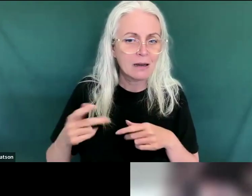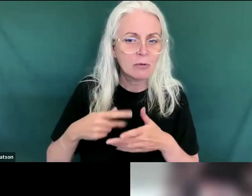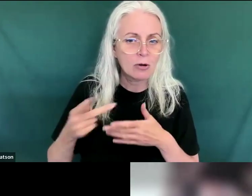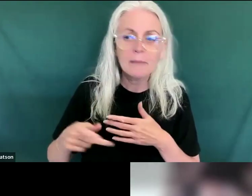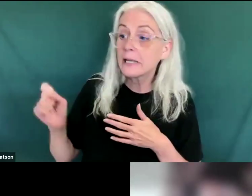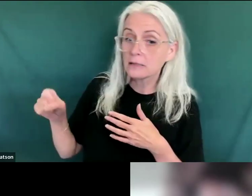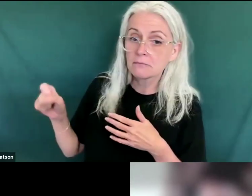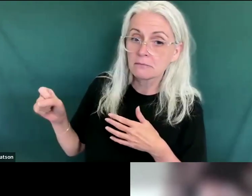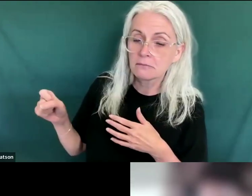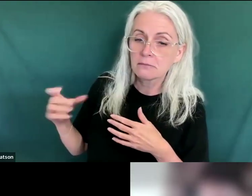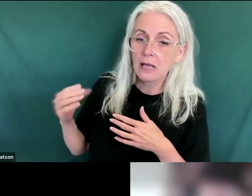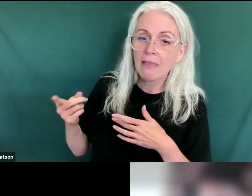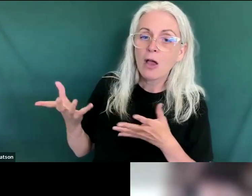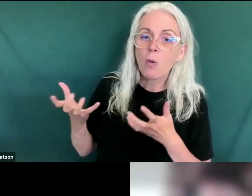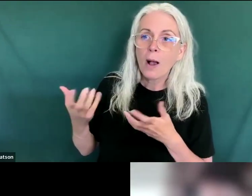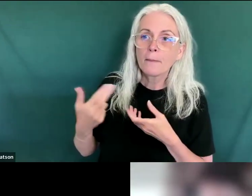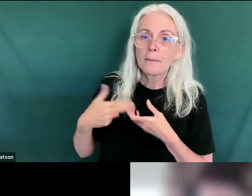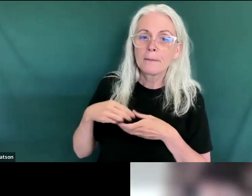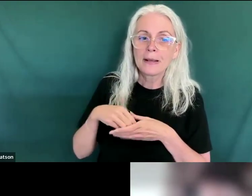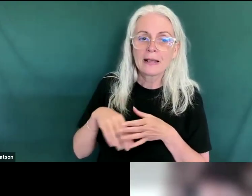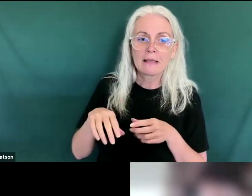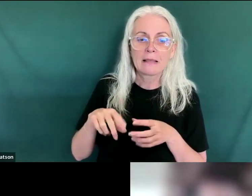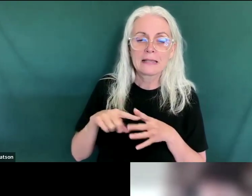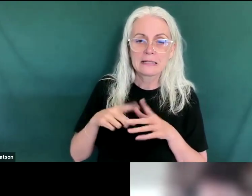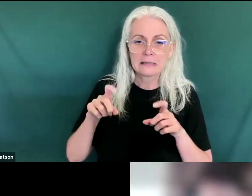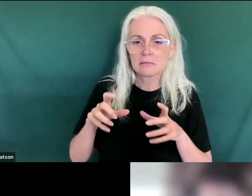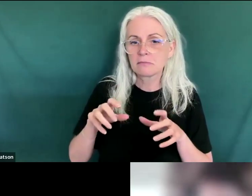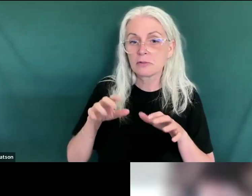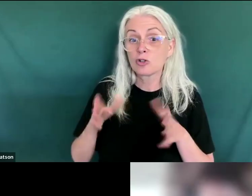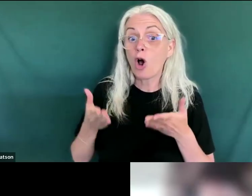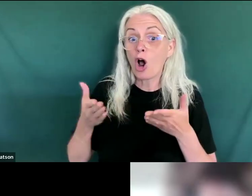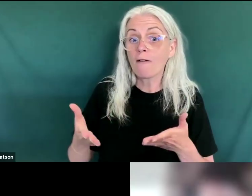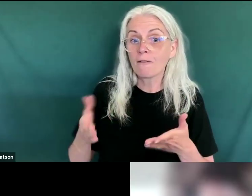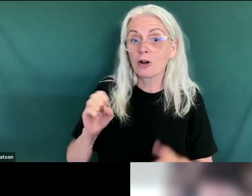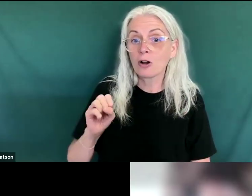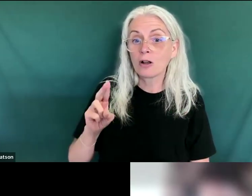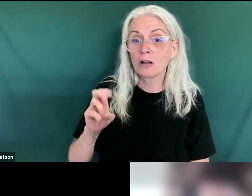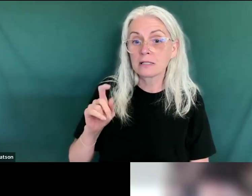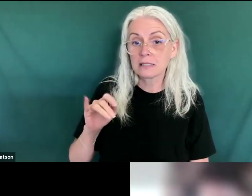Yeah, so, and they want to participate in the pilot to offer the subsidy. So, they currently,